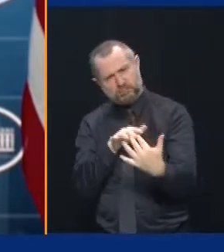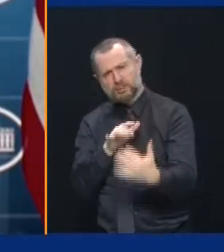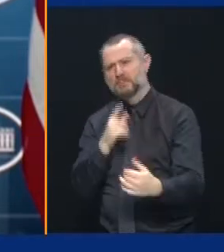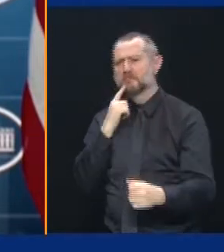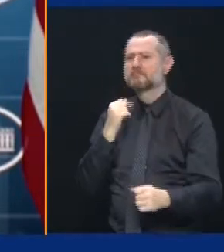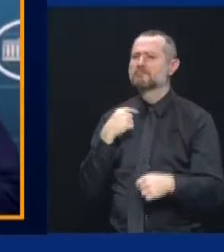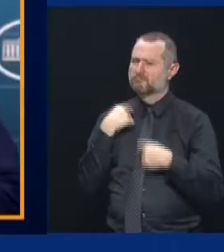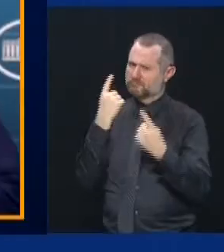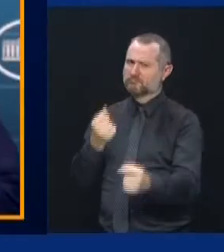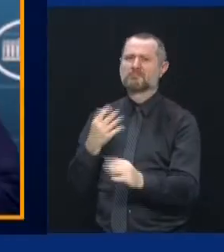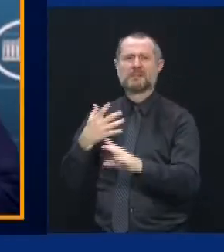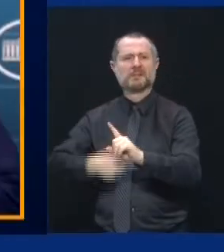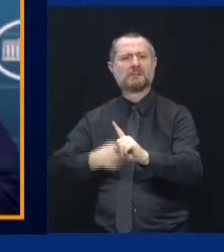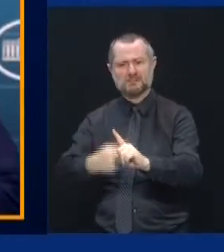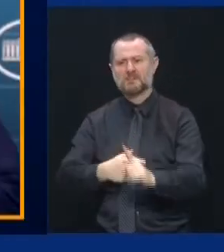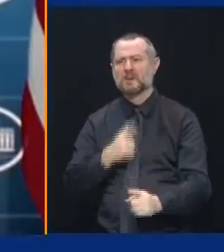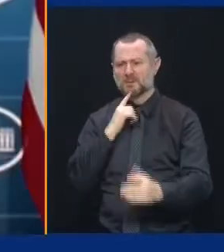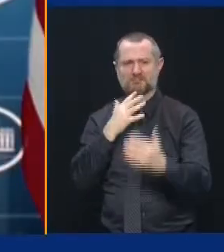BEEN FIGHTING THIS FIGHT FOR